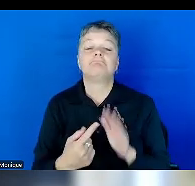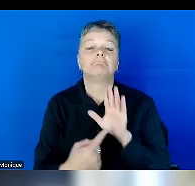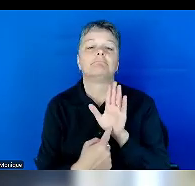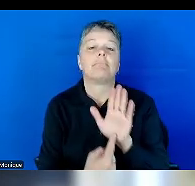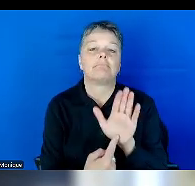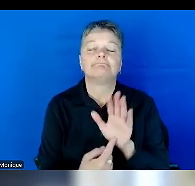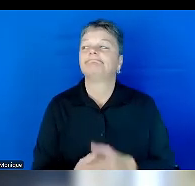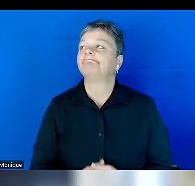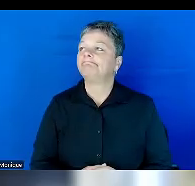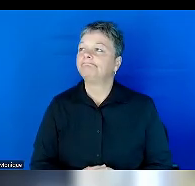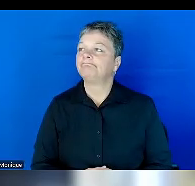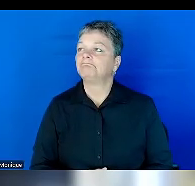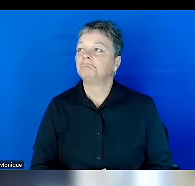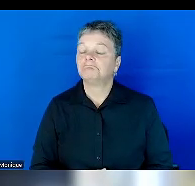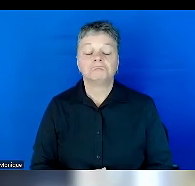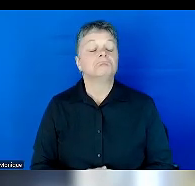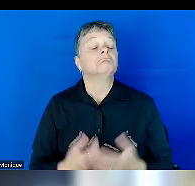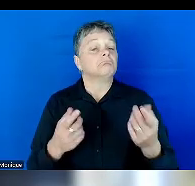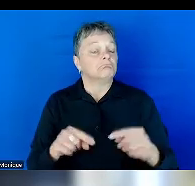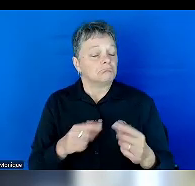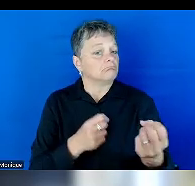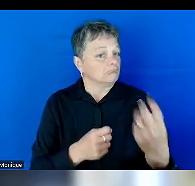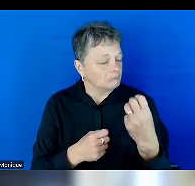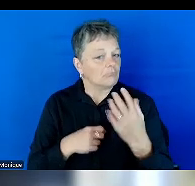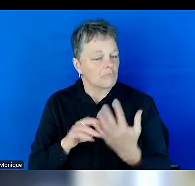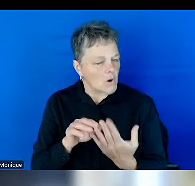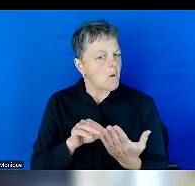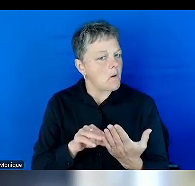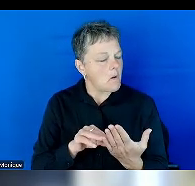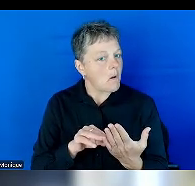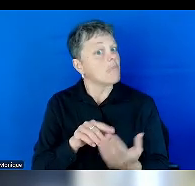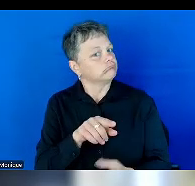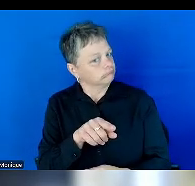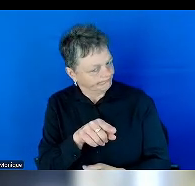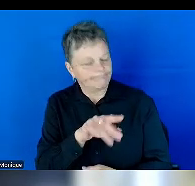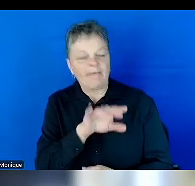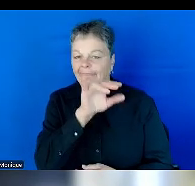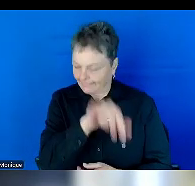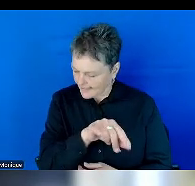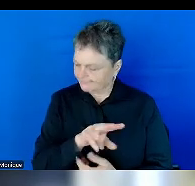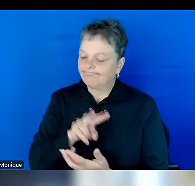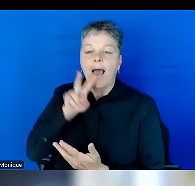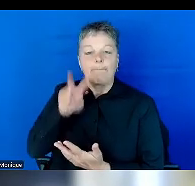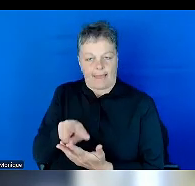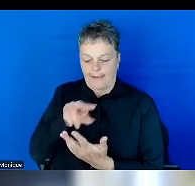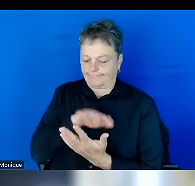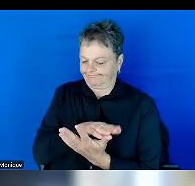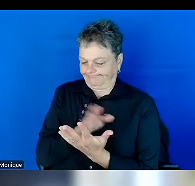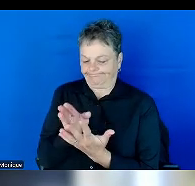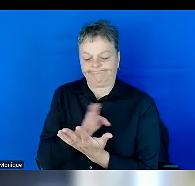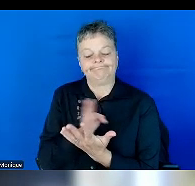ARCH can help you with. It's uh or can give you some advice on. Um, what the intake coordinator